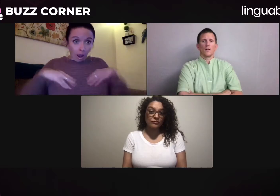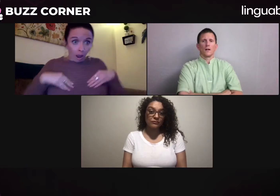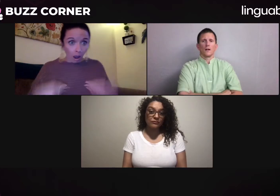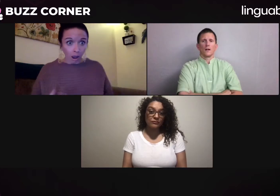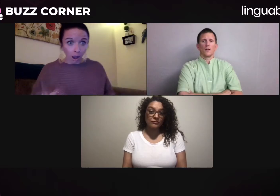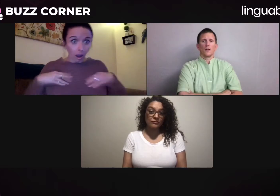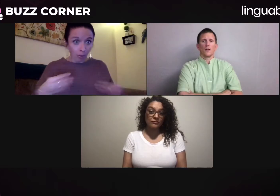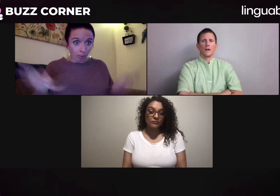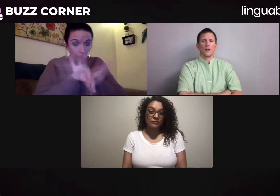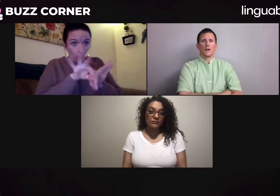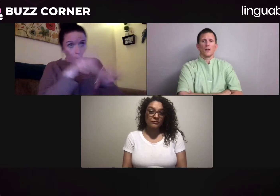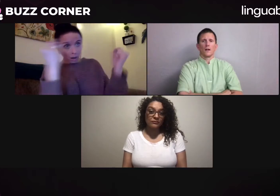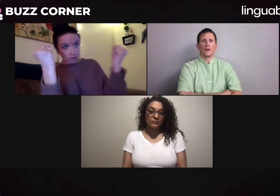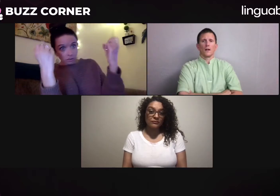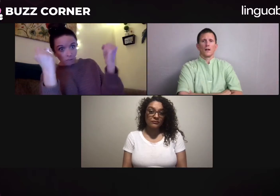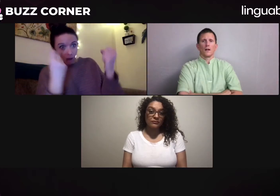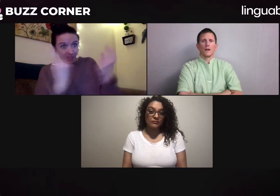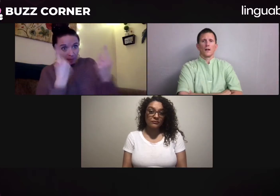and when you talk about the perks